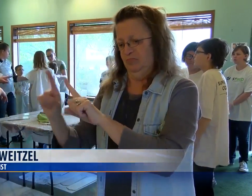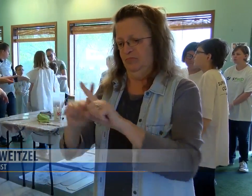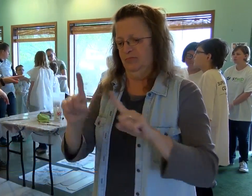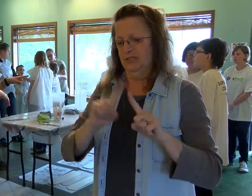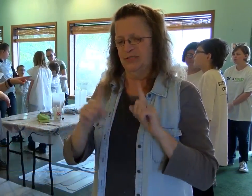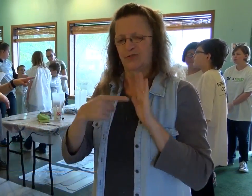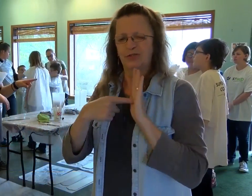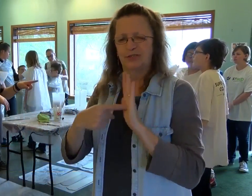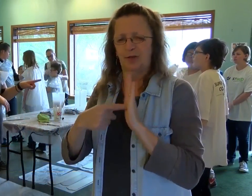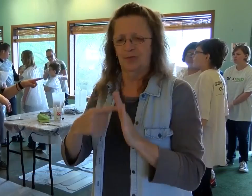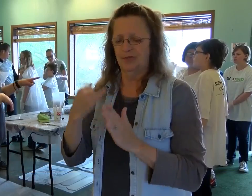SOCIALIZED WITH A DEAF ARTIST.